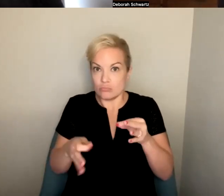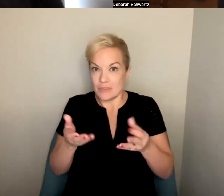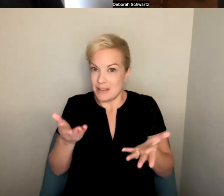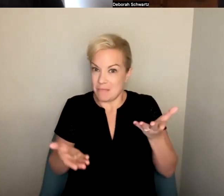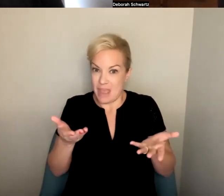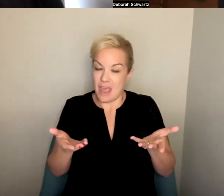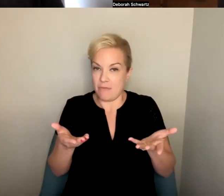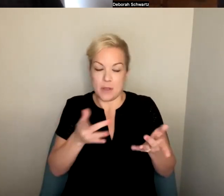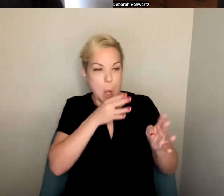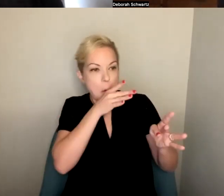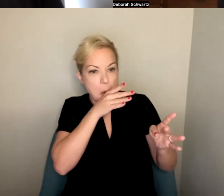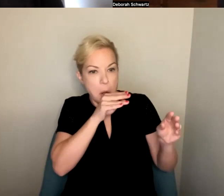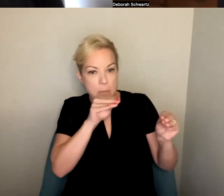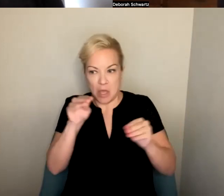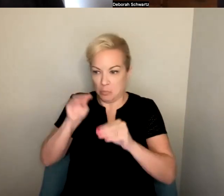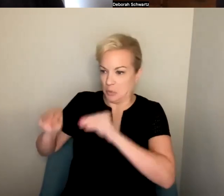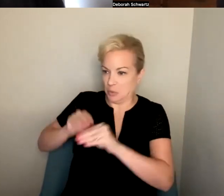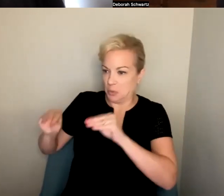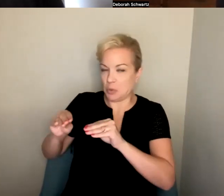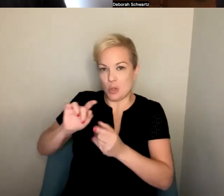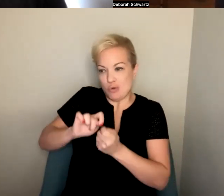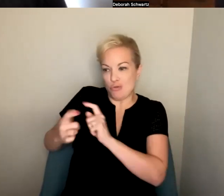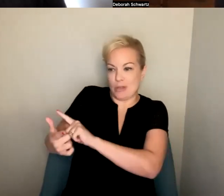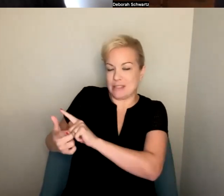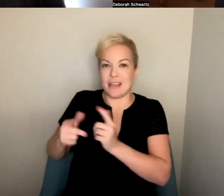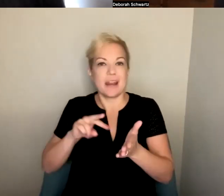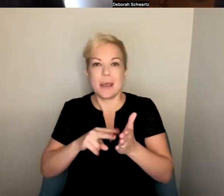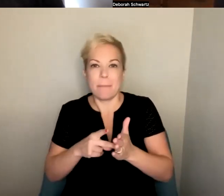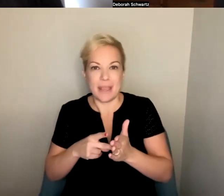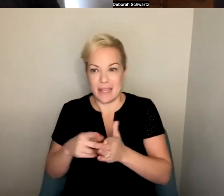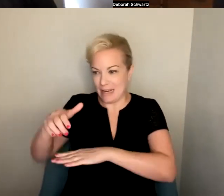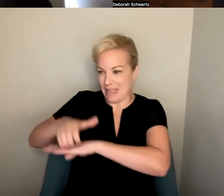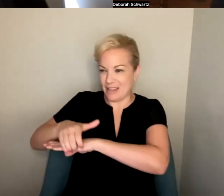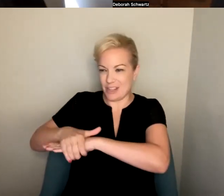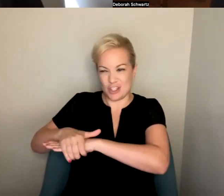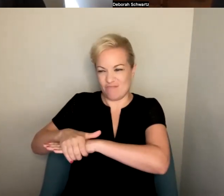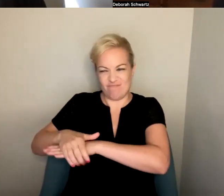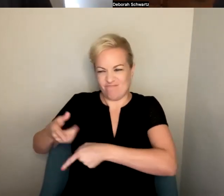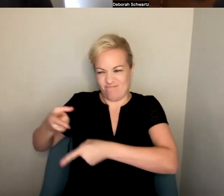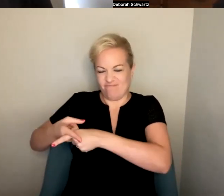that only makes sense in the language and it won't make as much sense in the English translation and